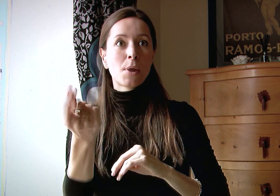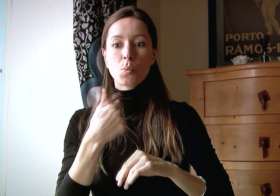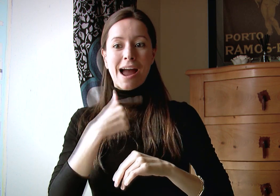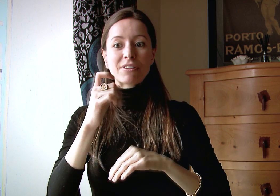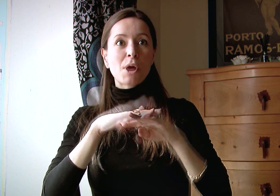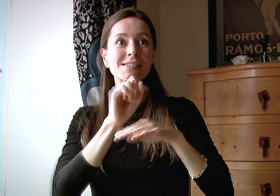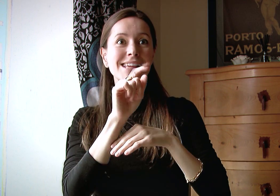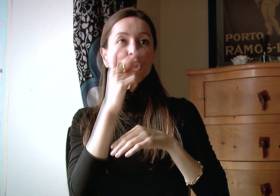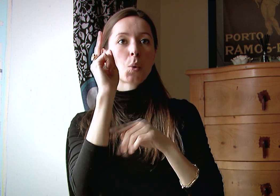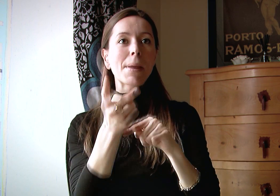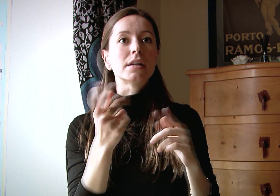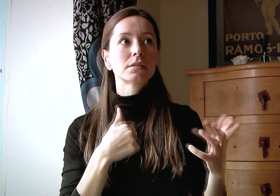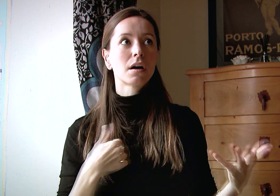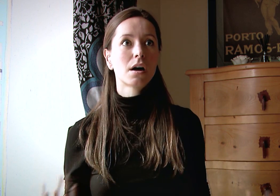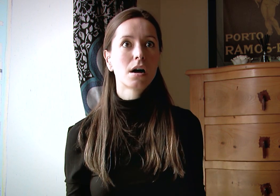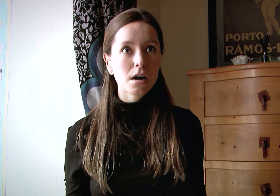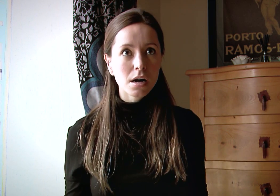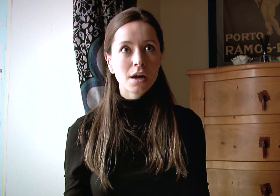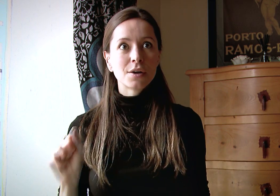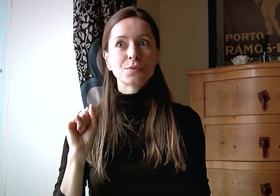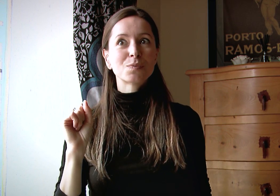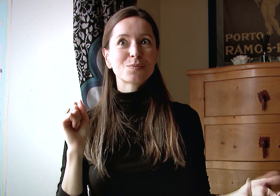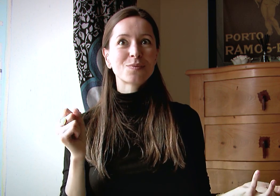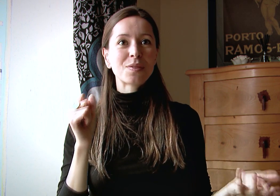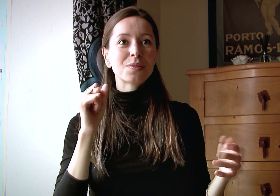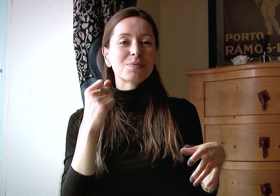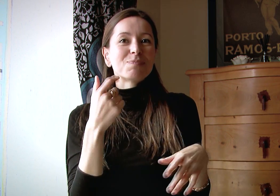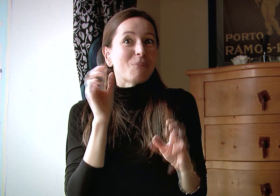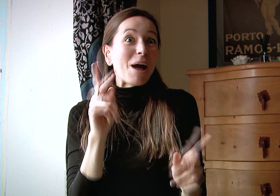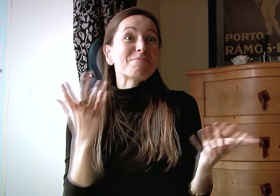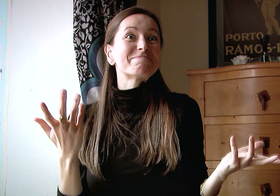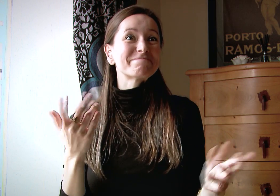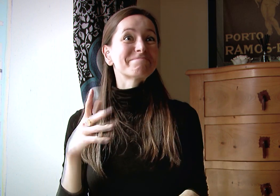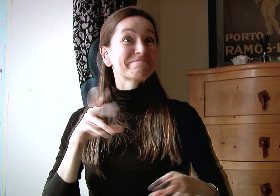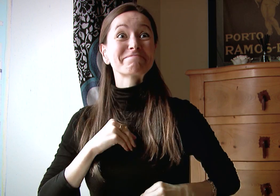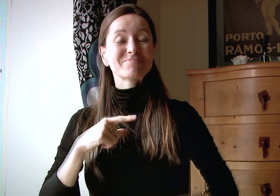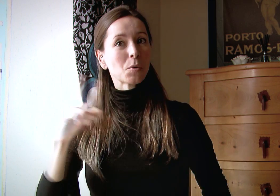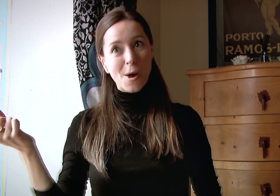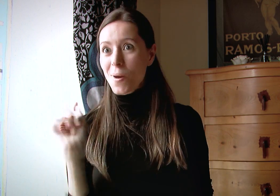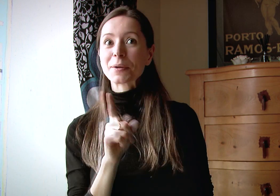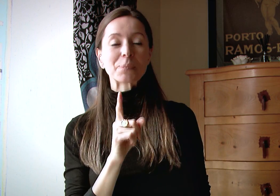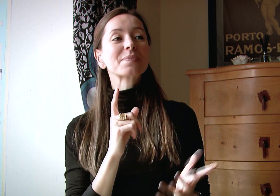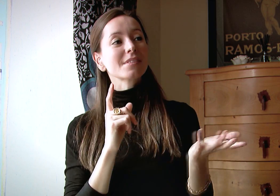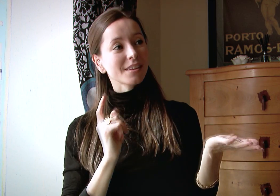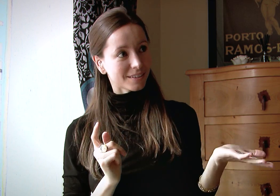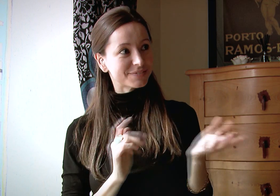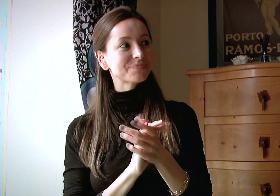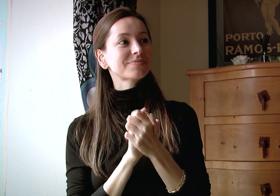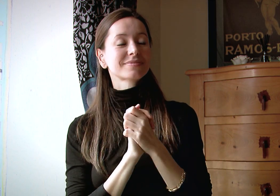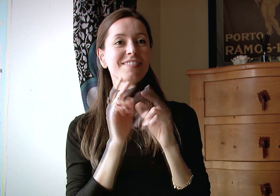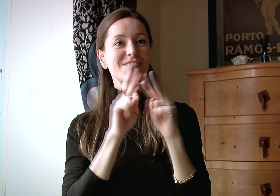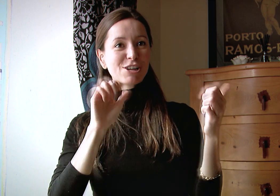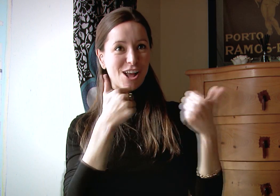in two minutes. I was all "What?" but it was okay. I had to do it. I went up. It was very challenging. She was very